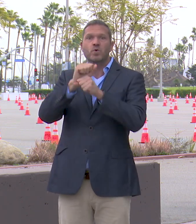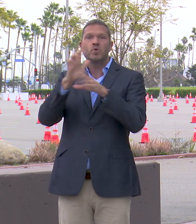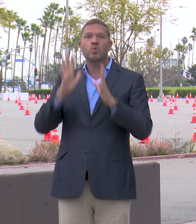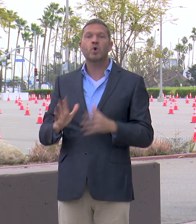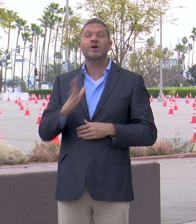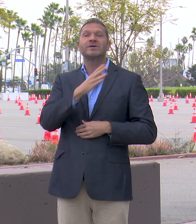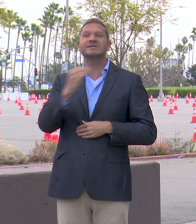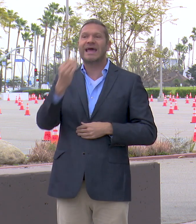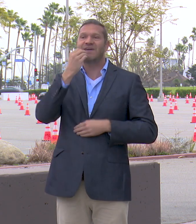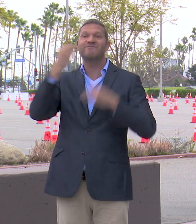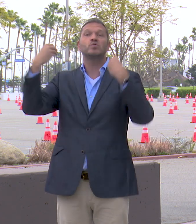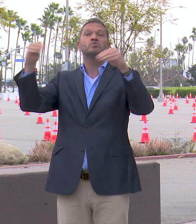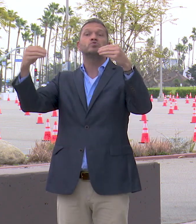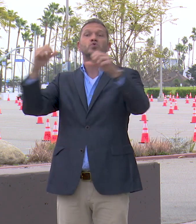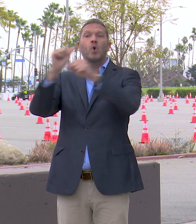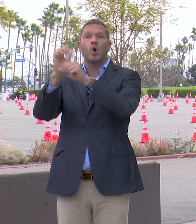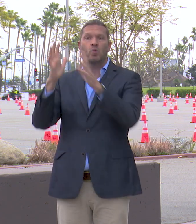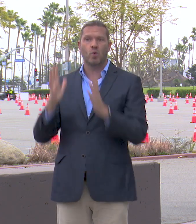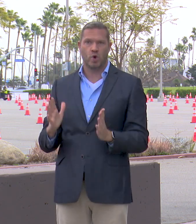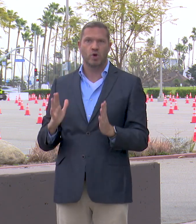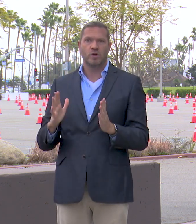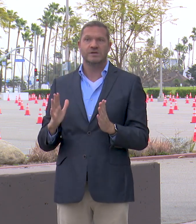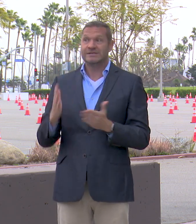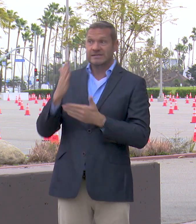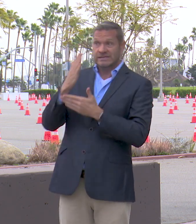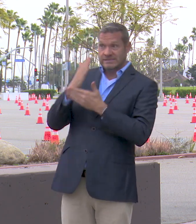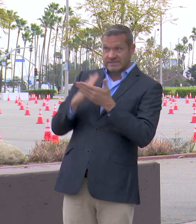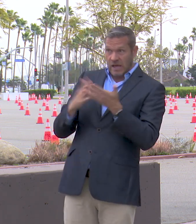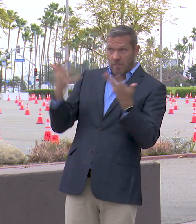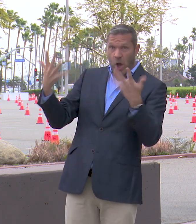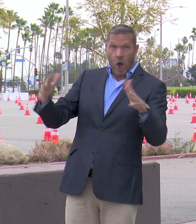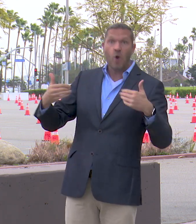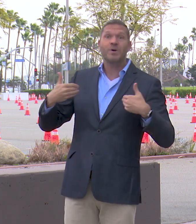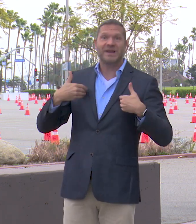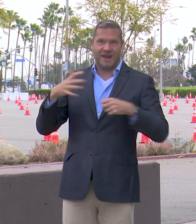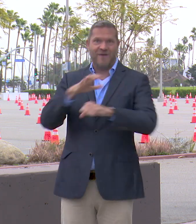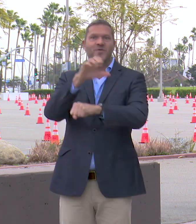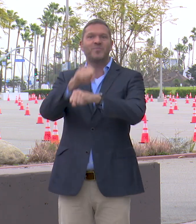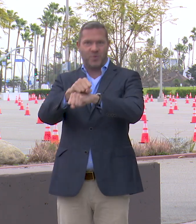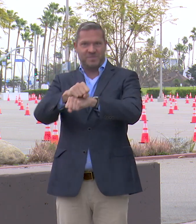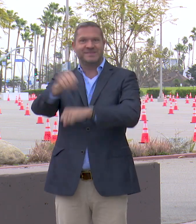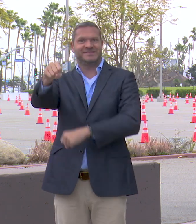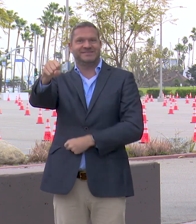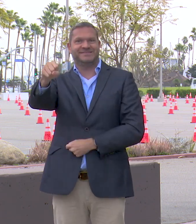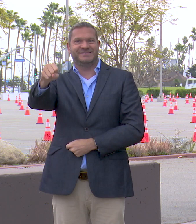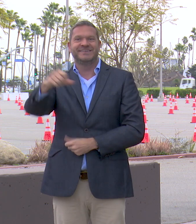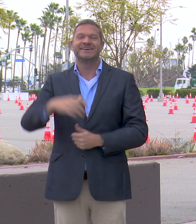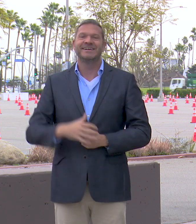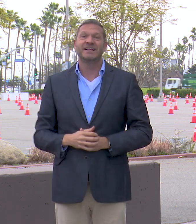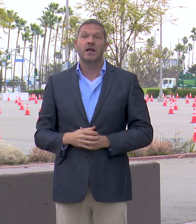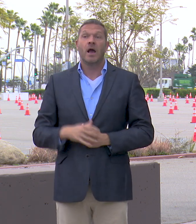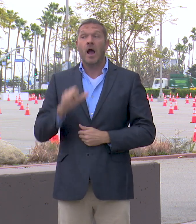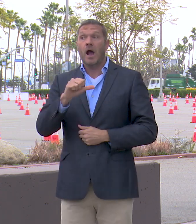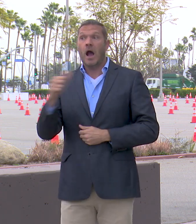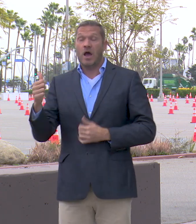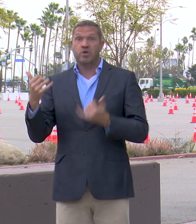And so some of them have already received appointments and others are now going to be